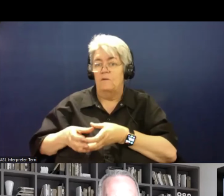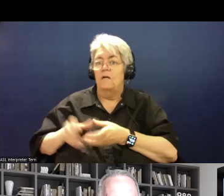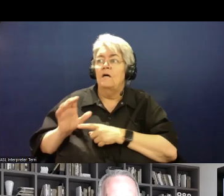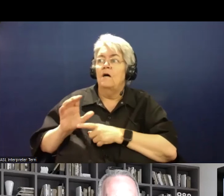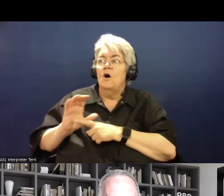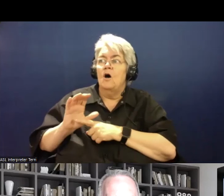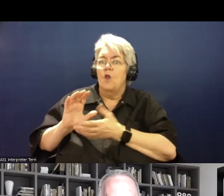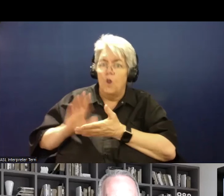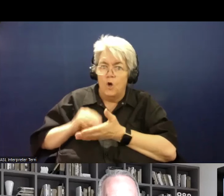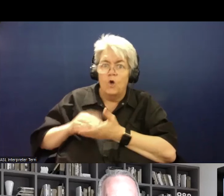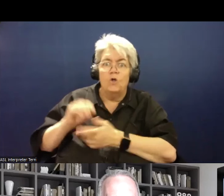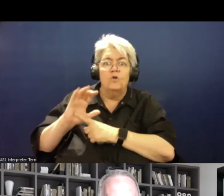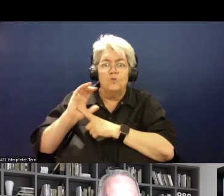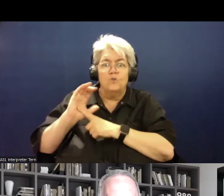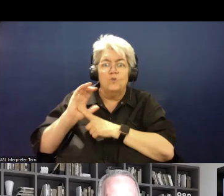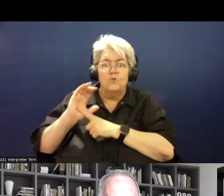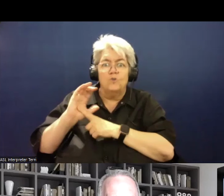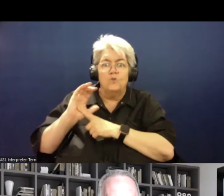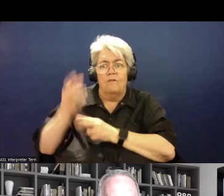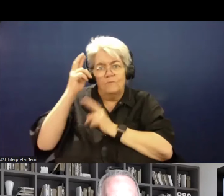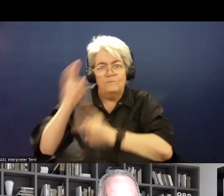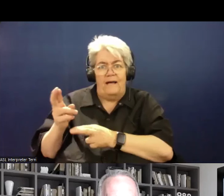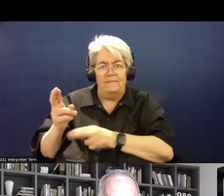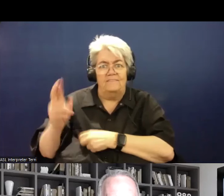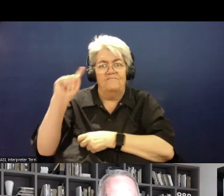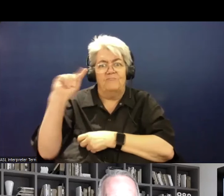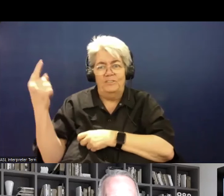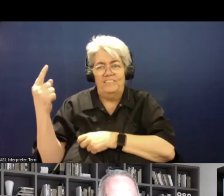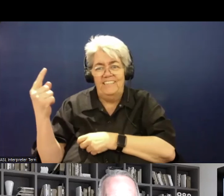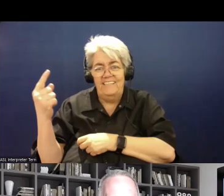LINGUISTIC WORK. WE WANT TO GET RID OF